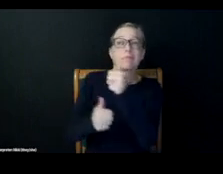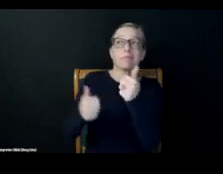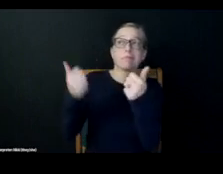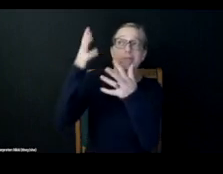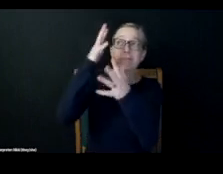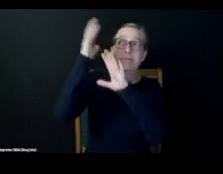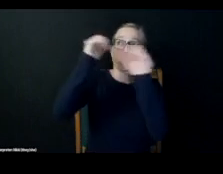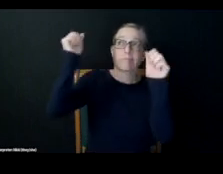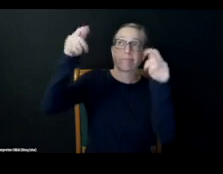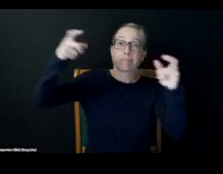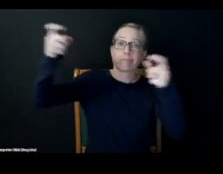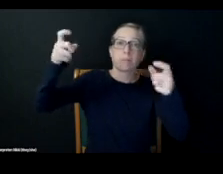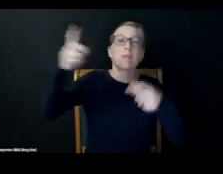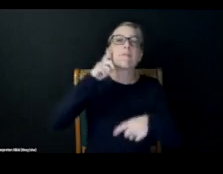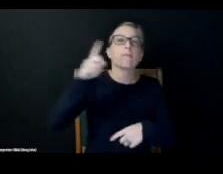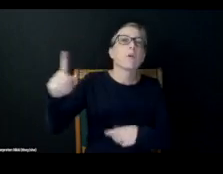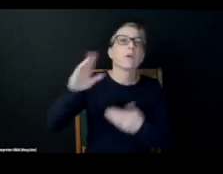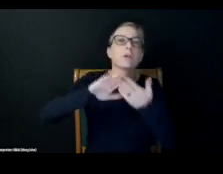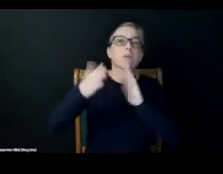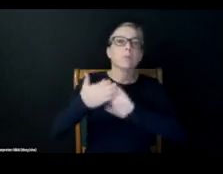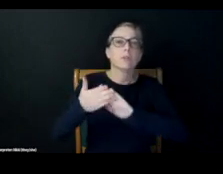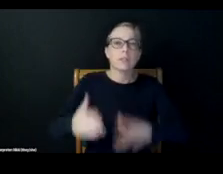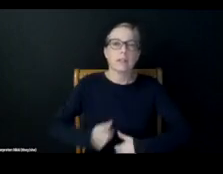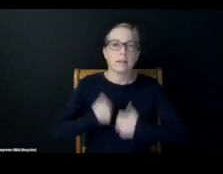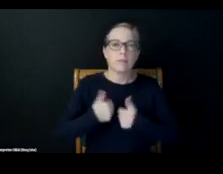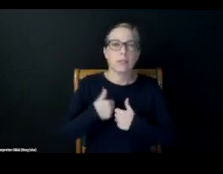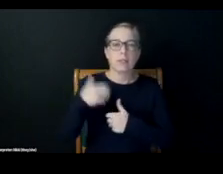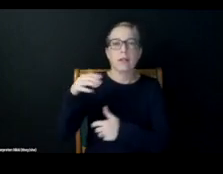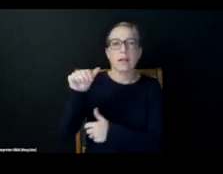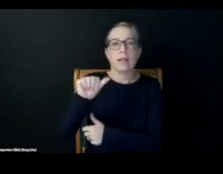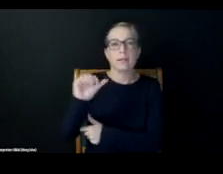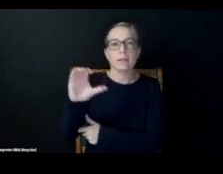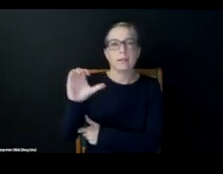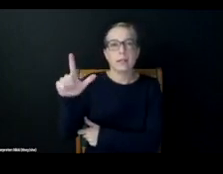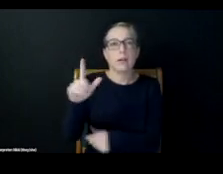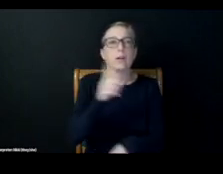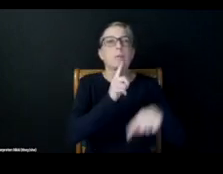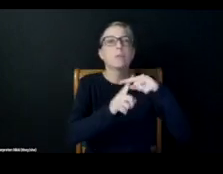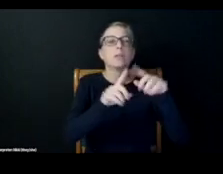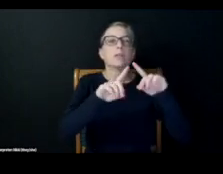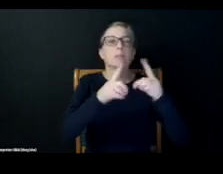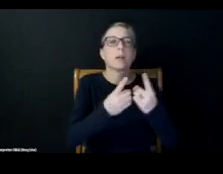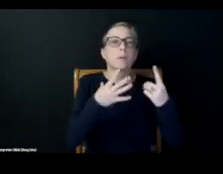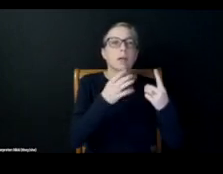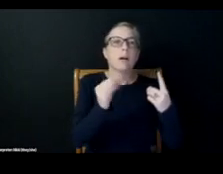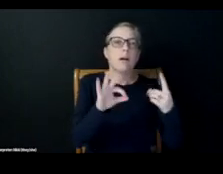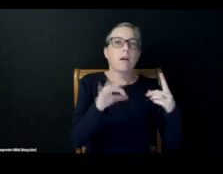ACL, Department of Health and Human Services, HHS. The content is solely